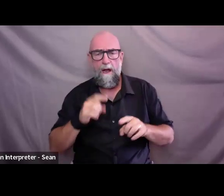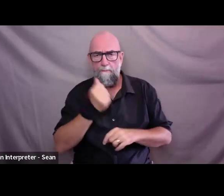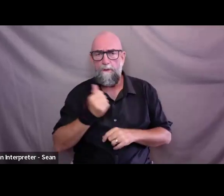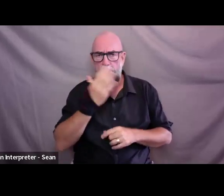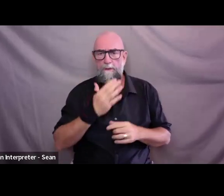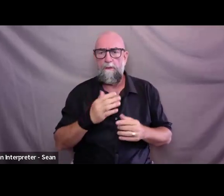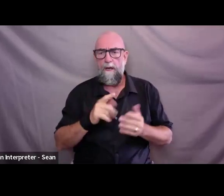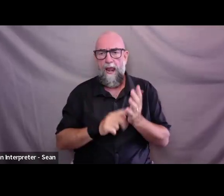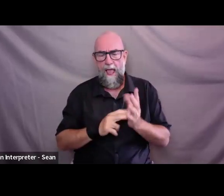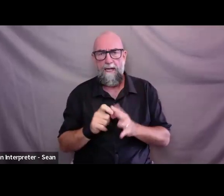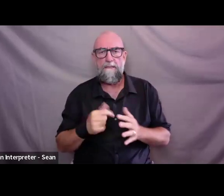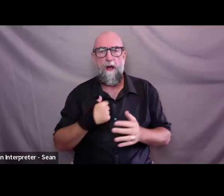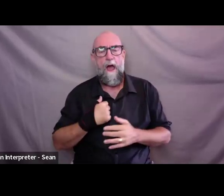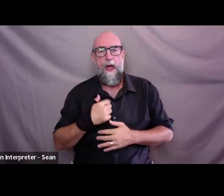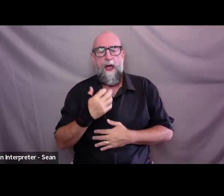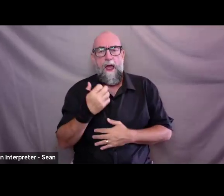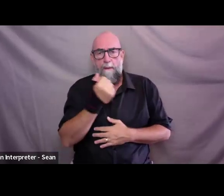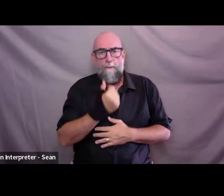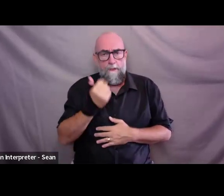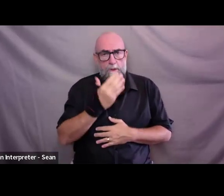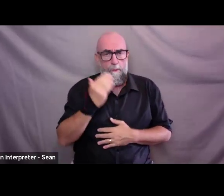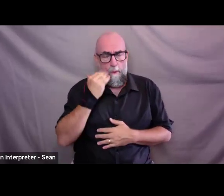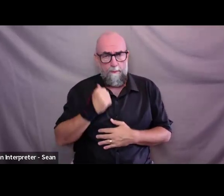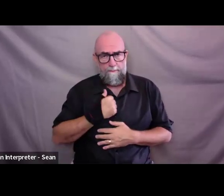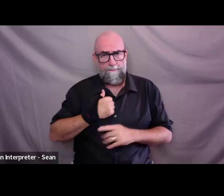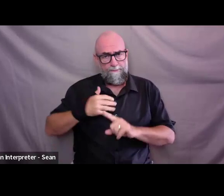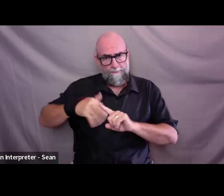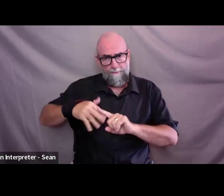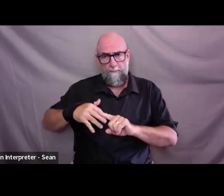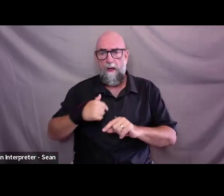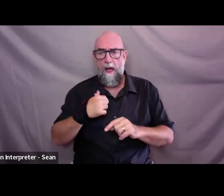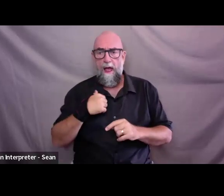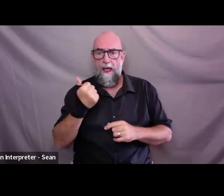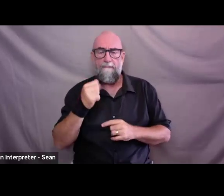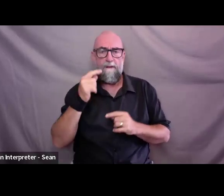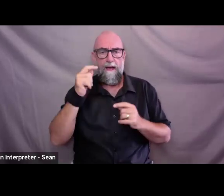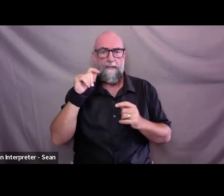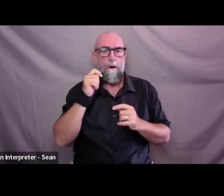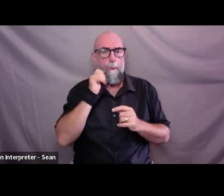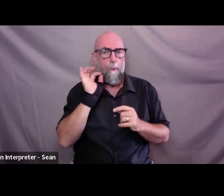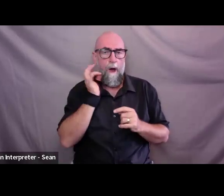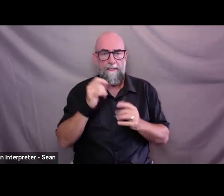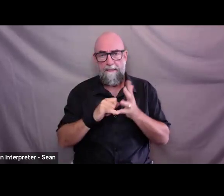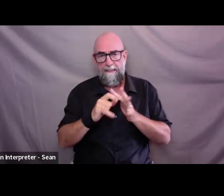grace, and am currently wearing a navy blue shirt and black rimmed glasses. Thank you for joining us for this final